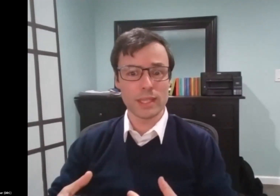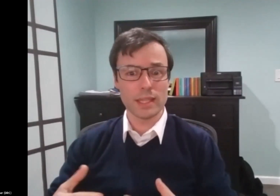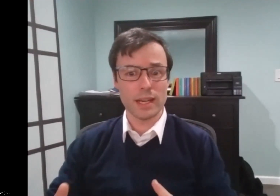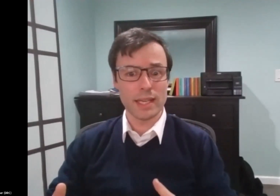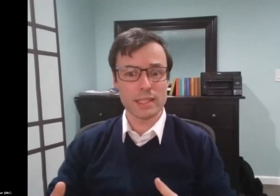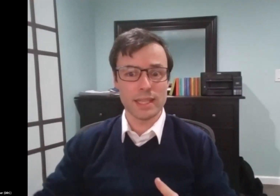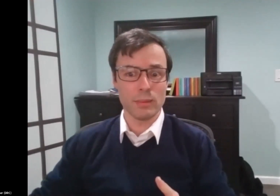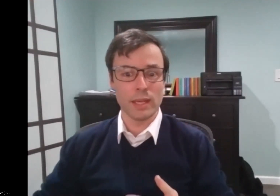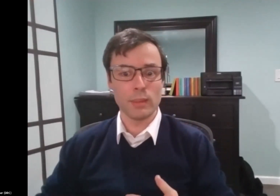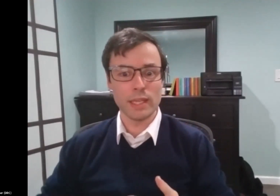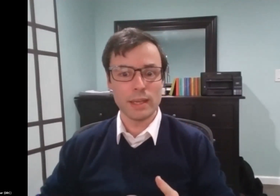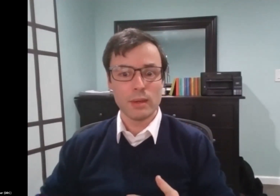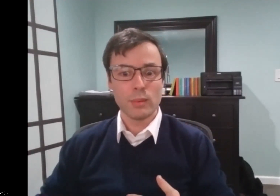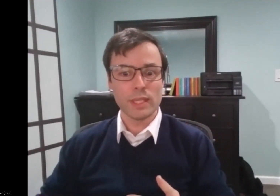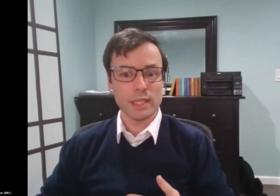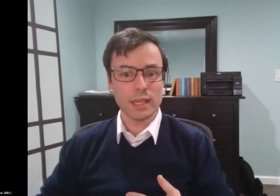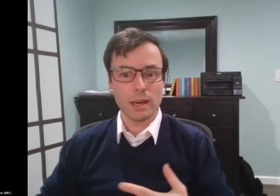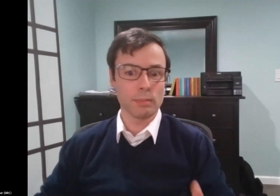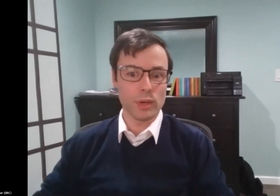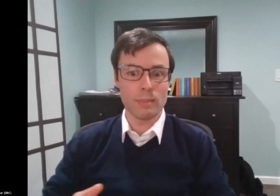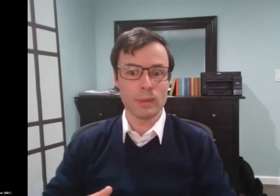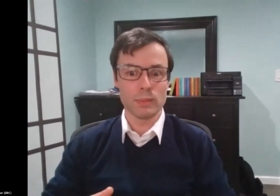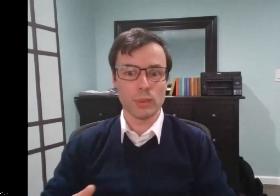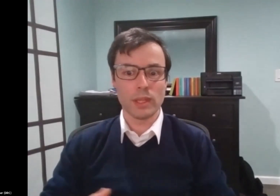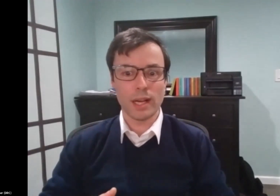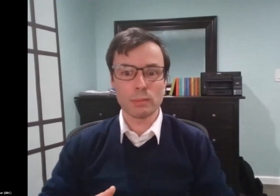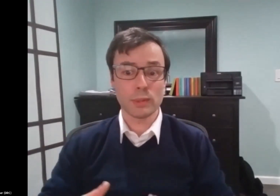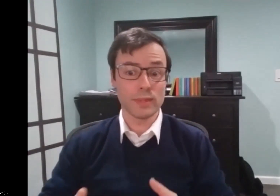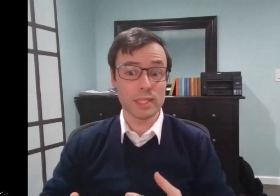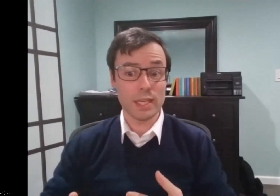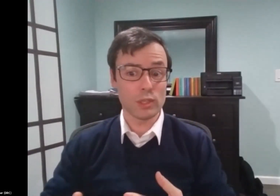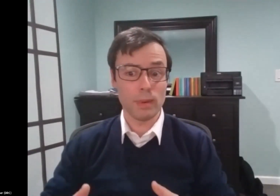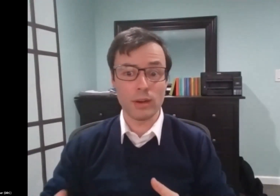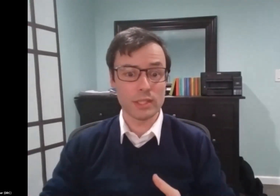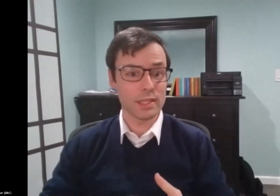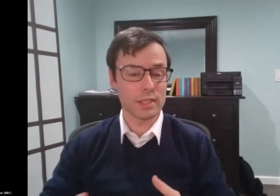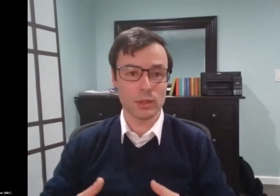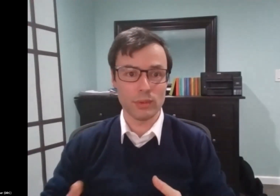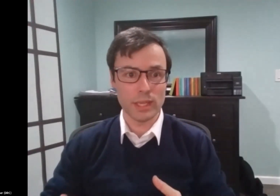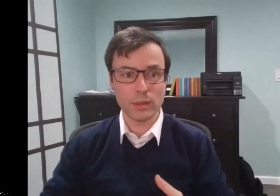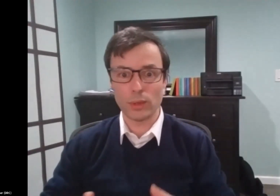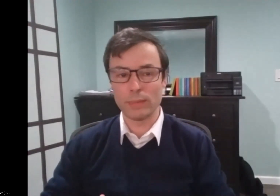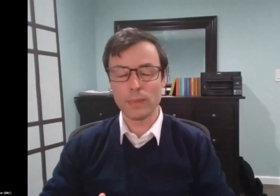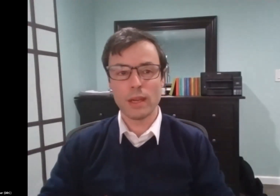around the hallways in the hospital as well. So we see, you know, because of it there are dust holes in the